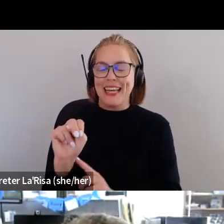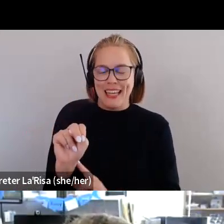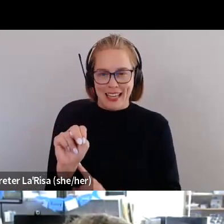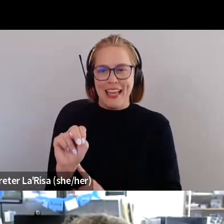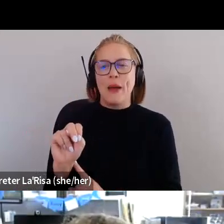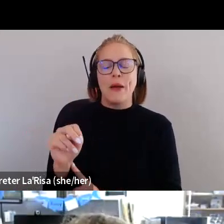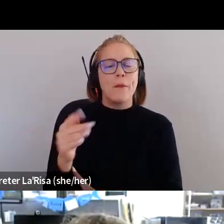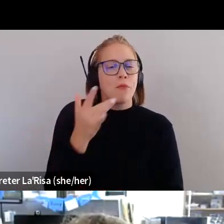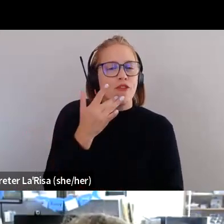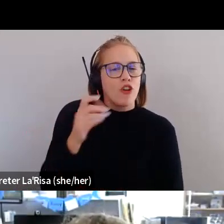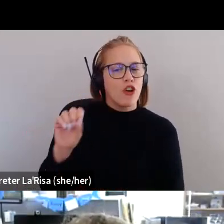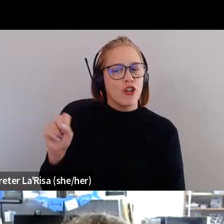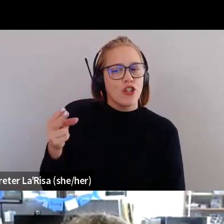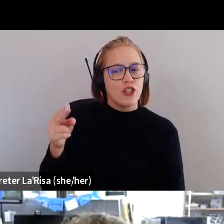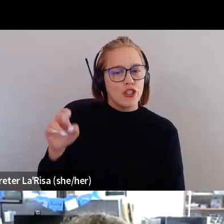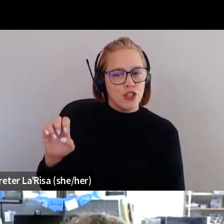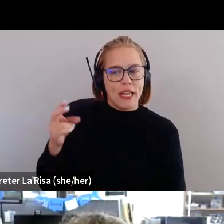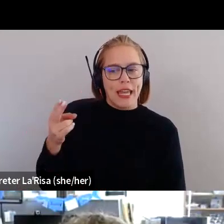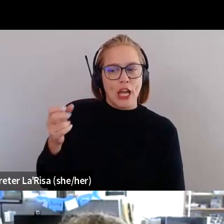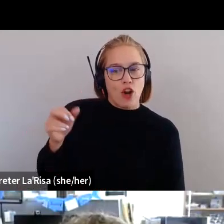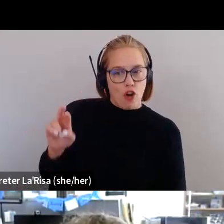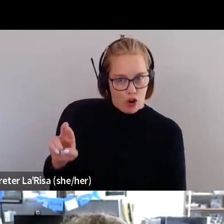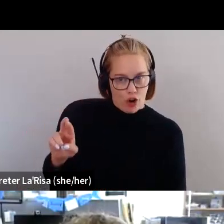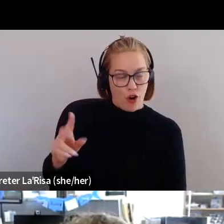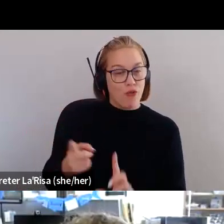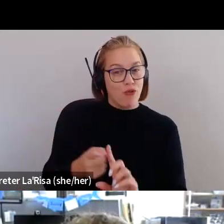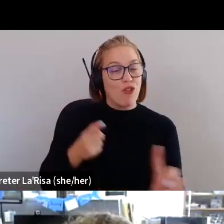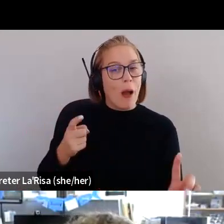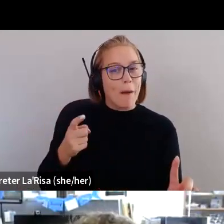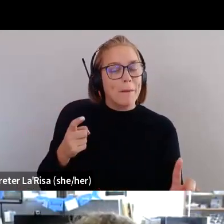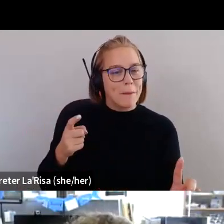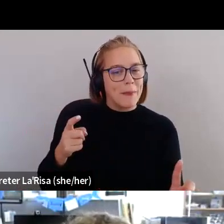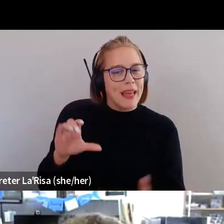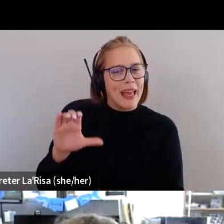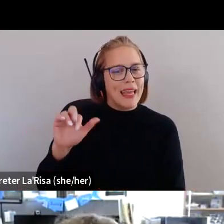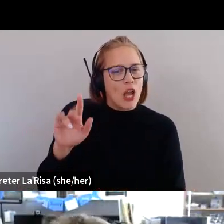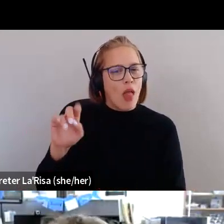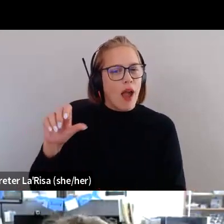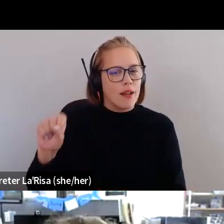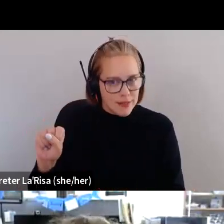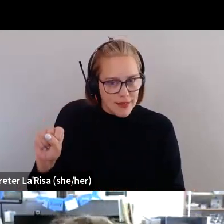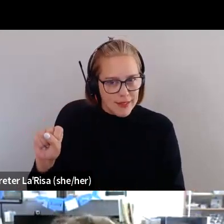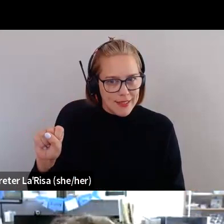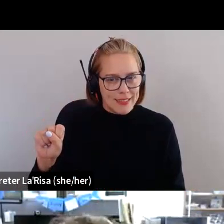Jordan.